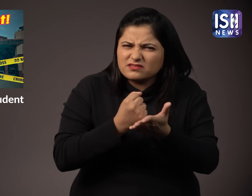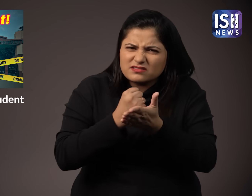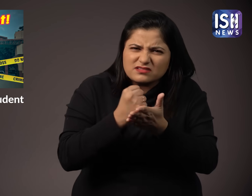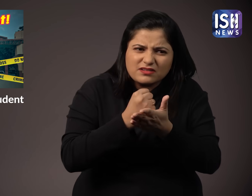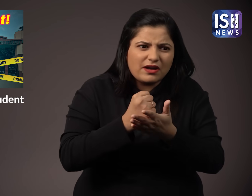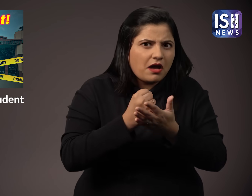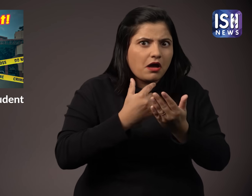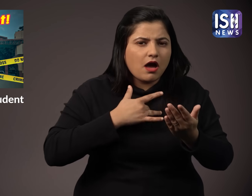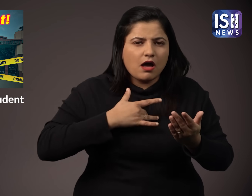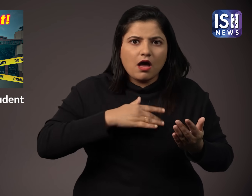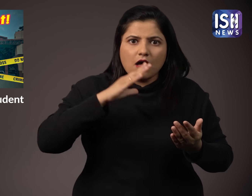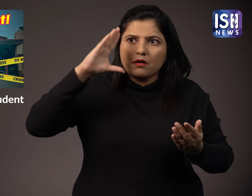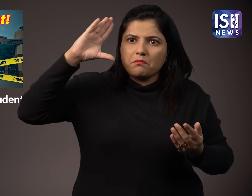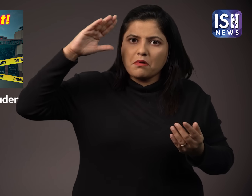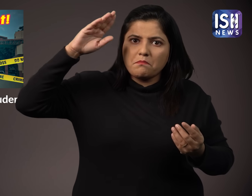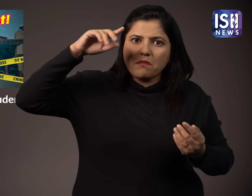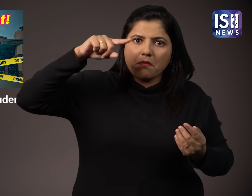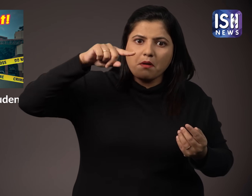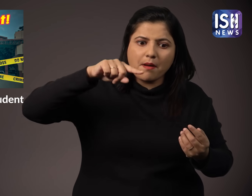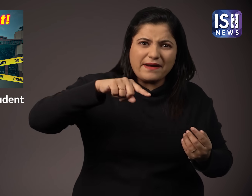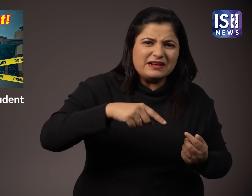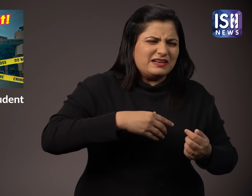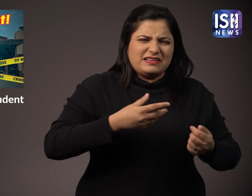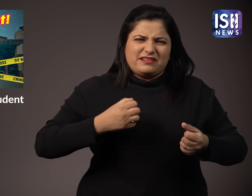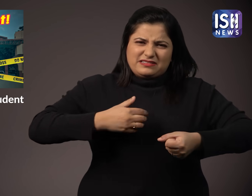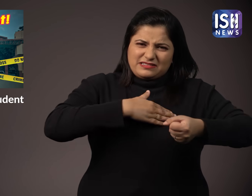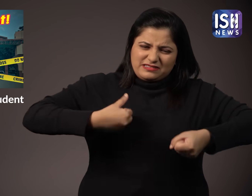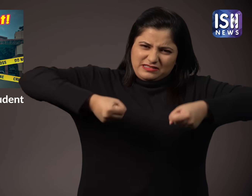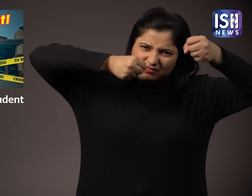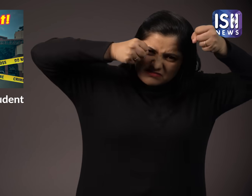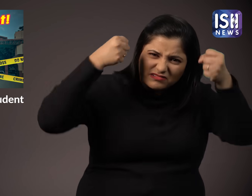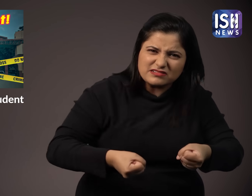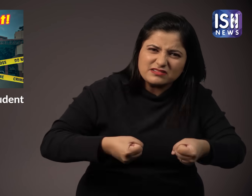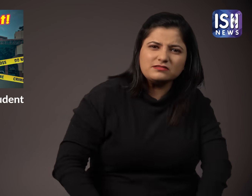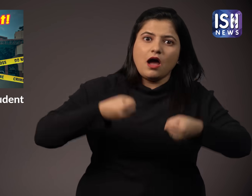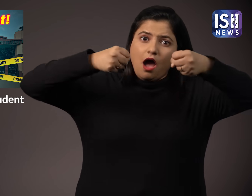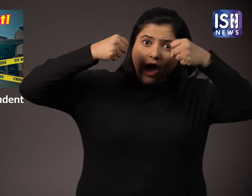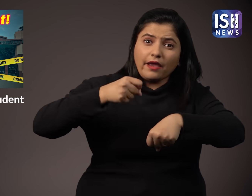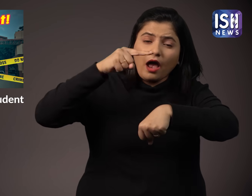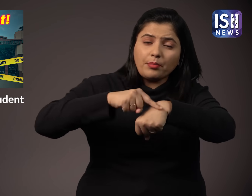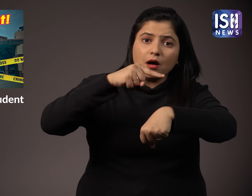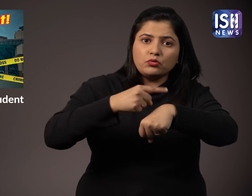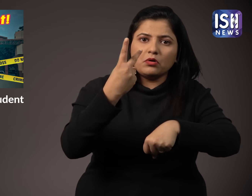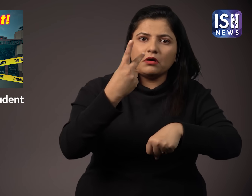Despite the doctors' efforts, his oxygen began to plummet. They gave him CPR and tried to resuscitate him twice.